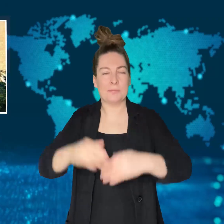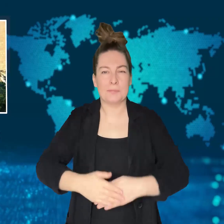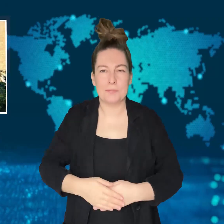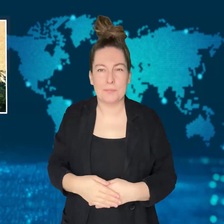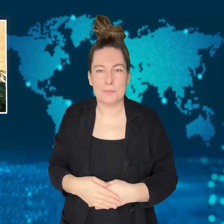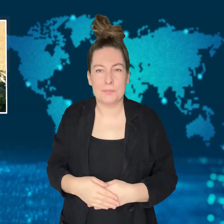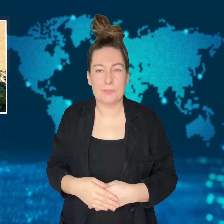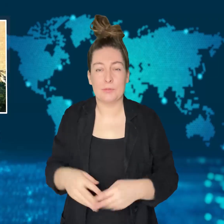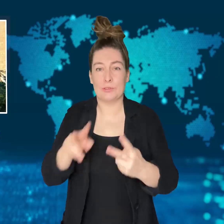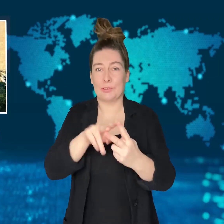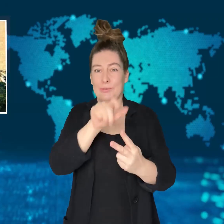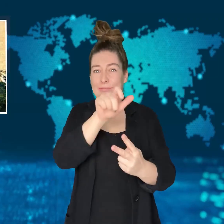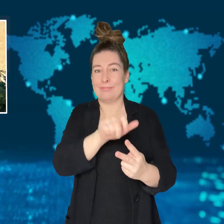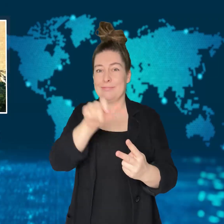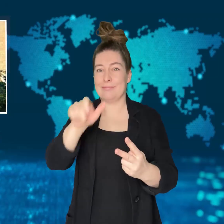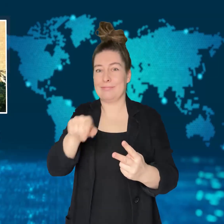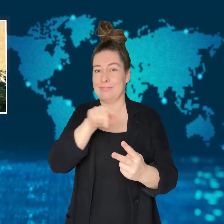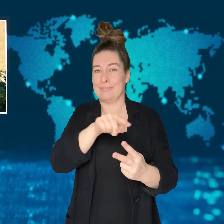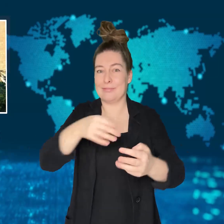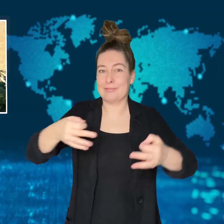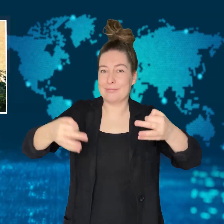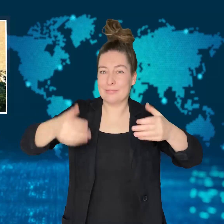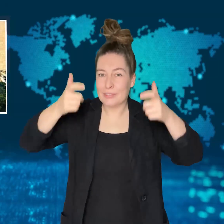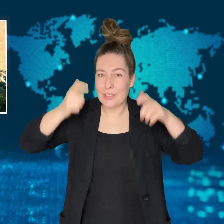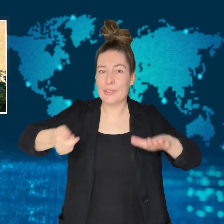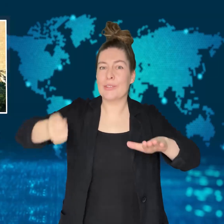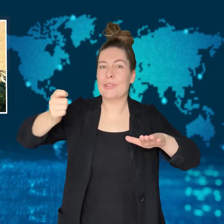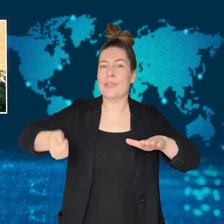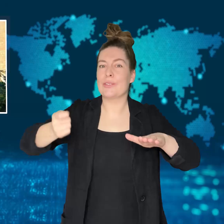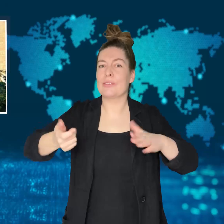the most advanced levels of study.